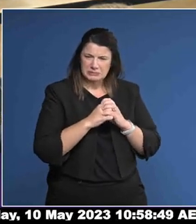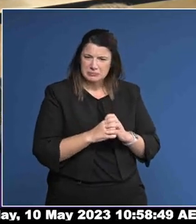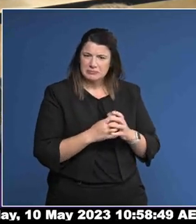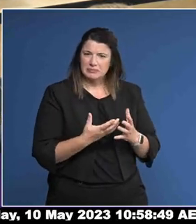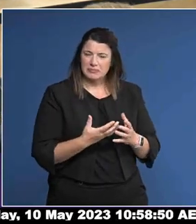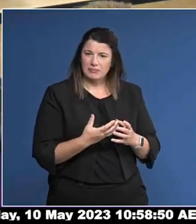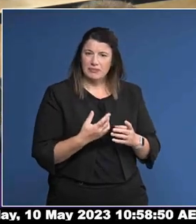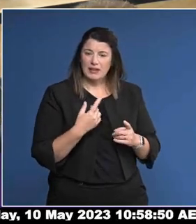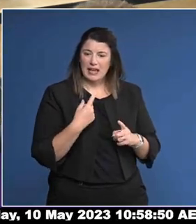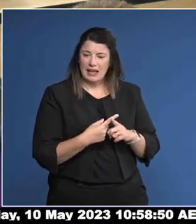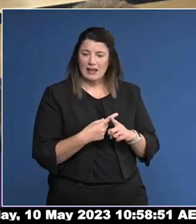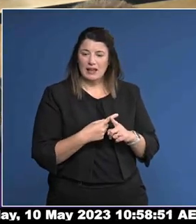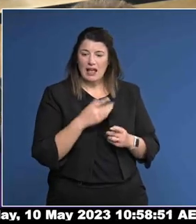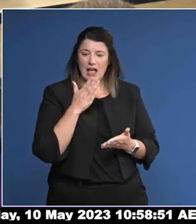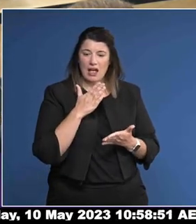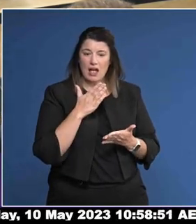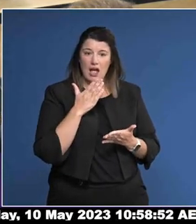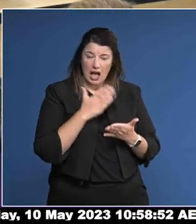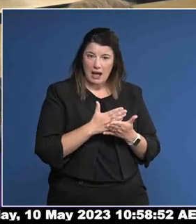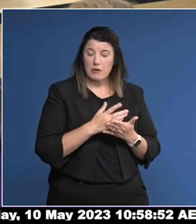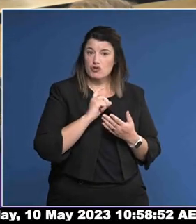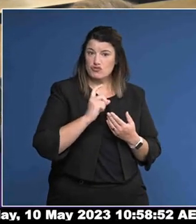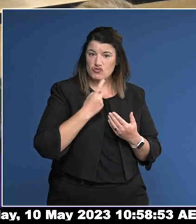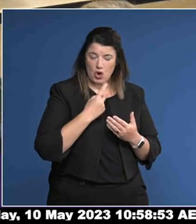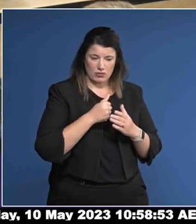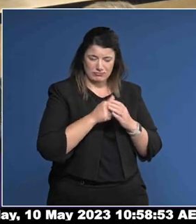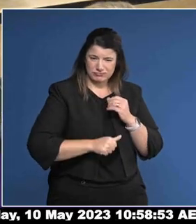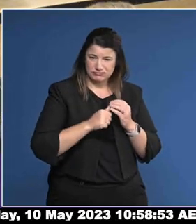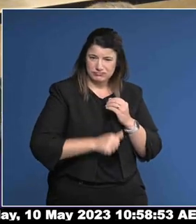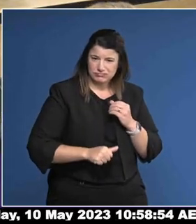days, he has still been attending in only a shirt and shorts.